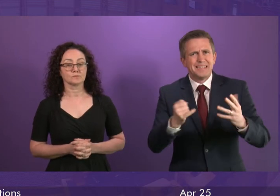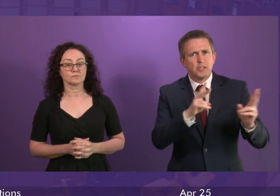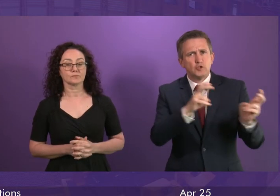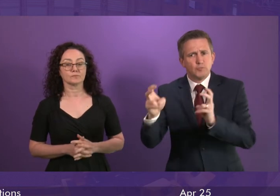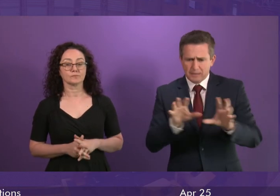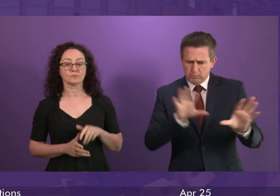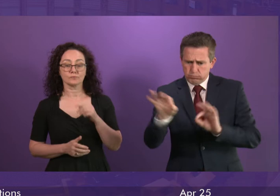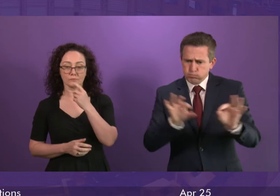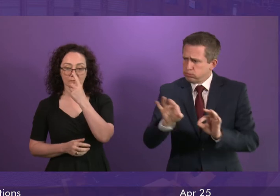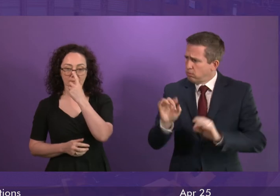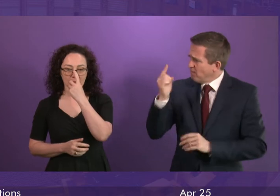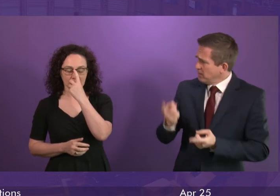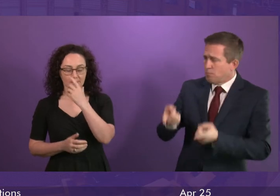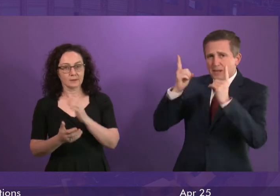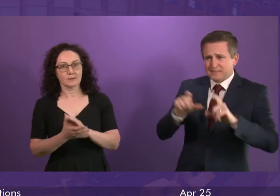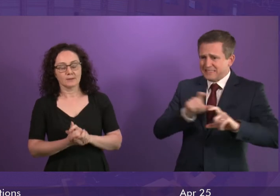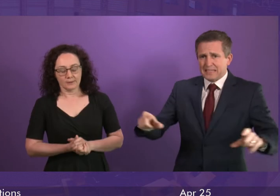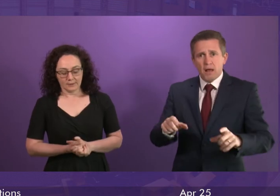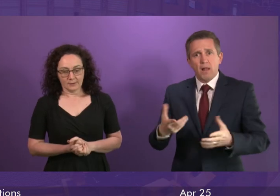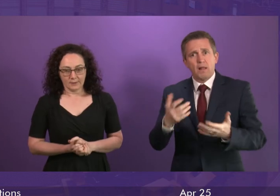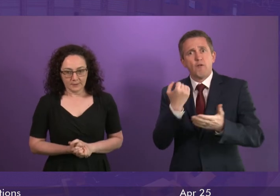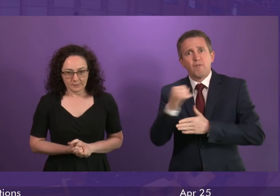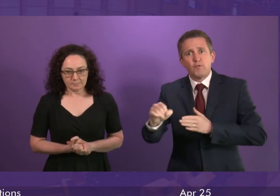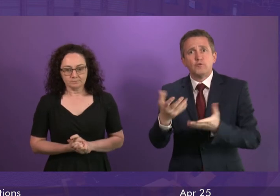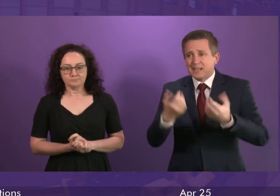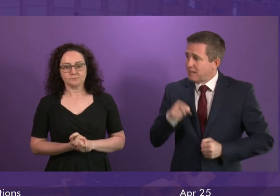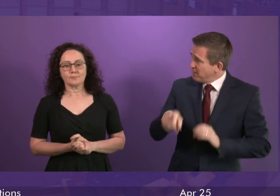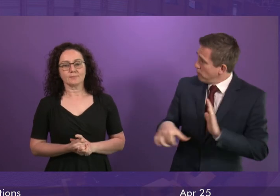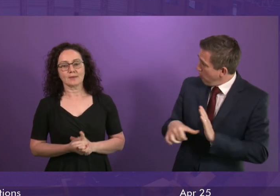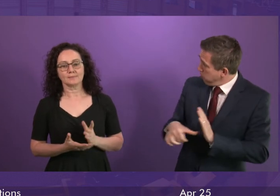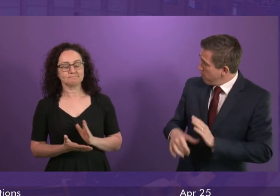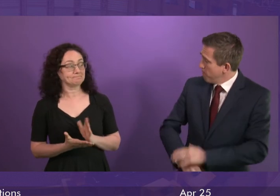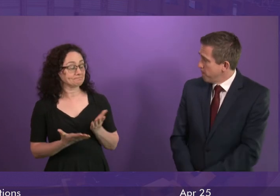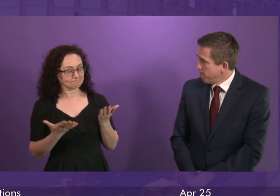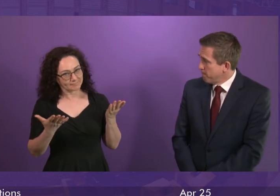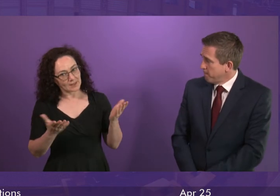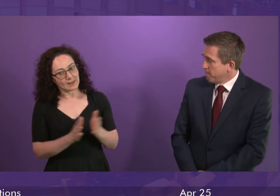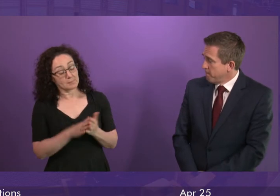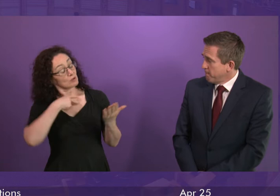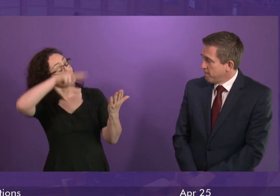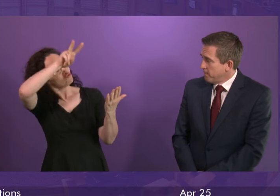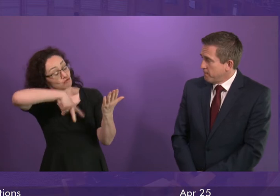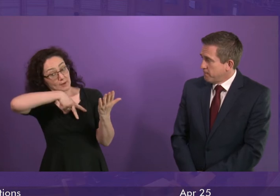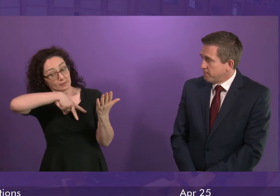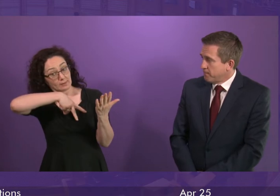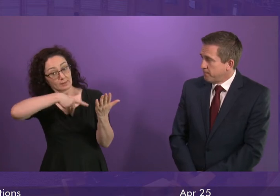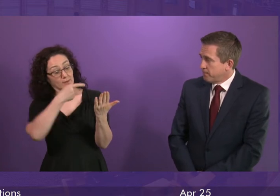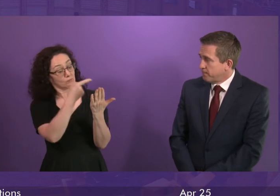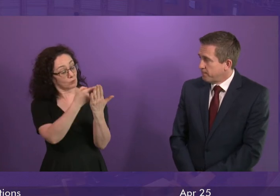Does the First Minister still refuse to accept that that is a problem? The First Minister (Nicola Sturgeon): I have read the Reform Scotland study that